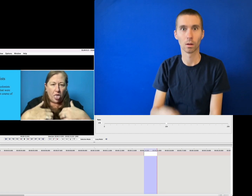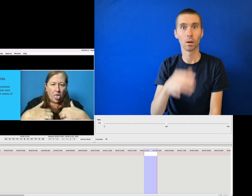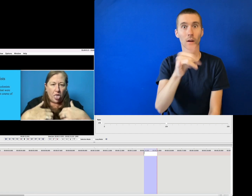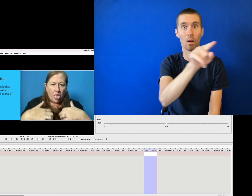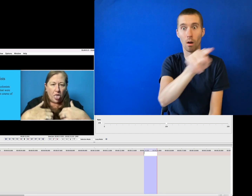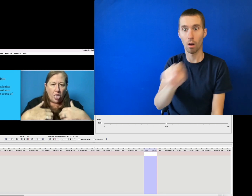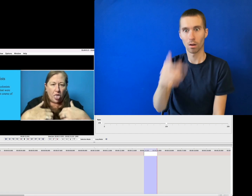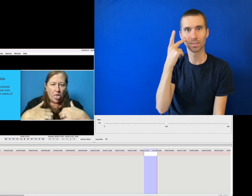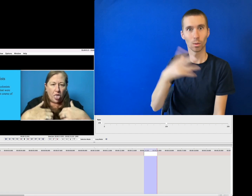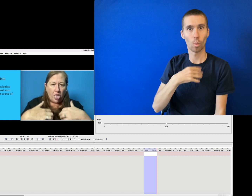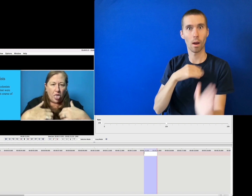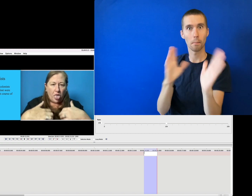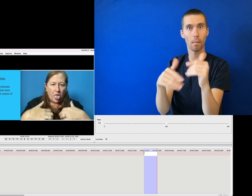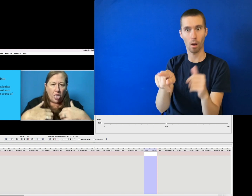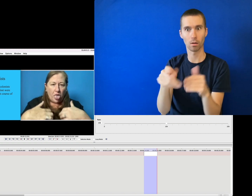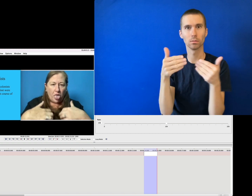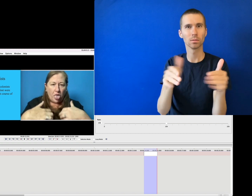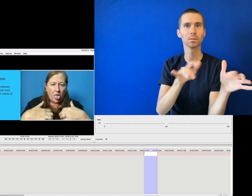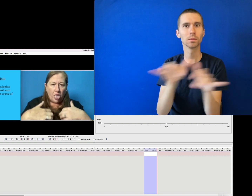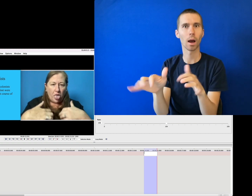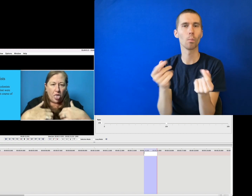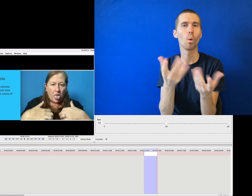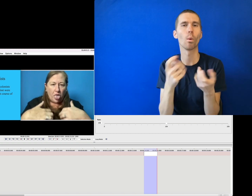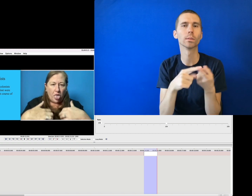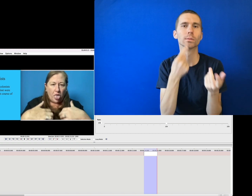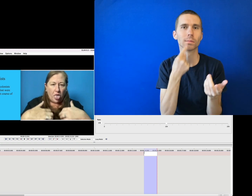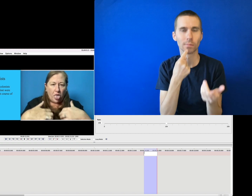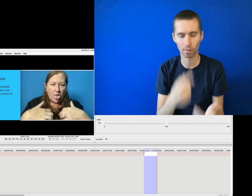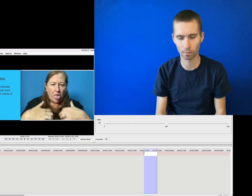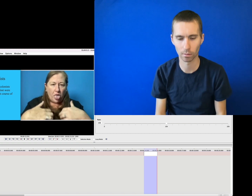Now, a white box has just appeared in the area that you had selected in the video timeline. Go ahead and type inside the white box what you want to say.